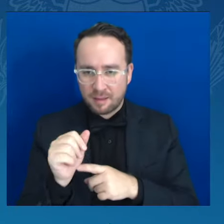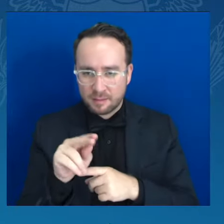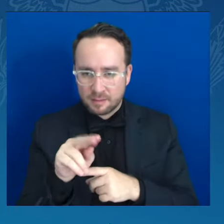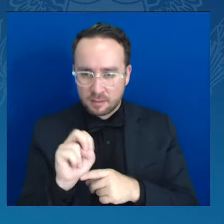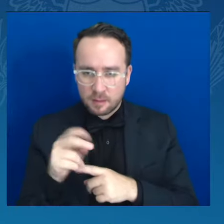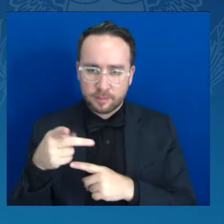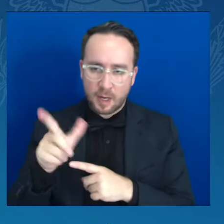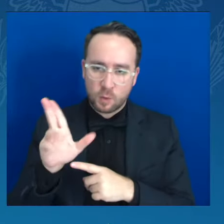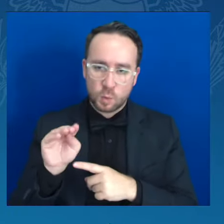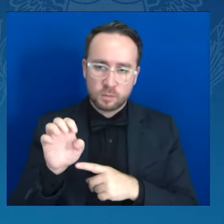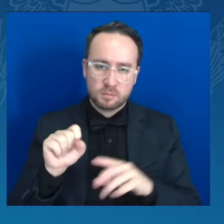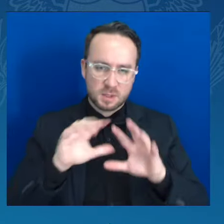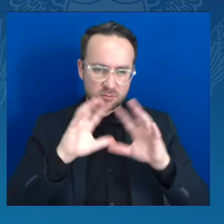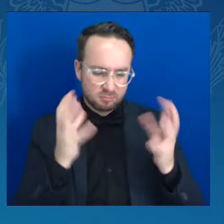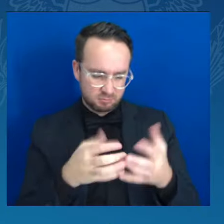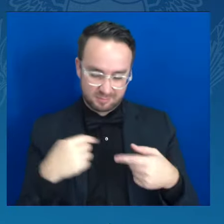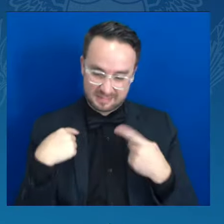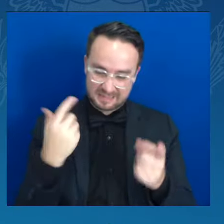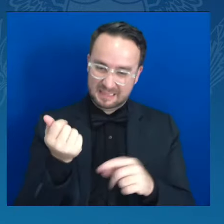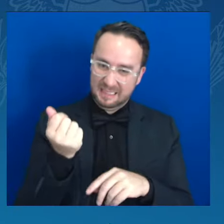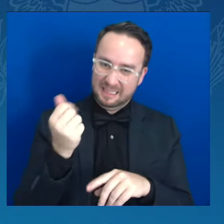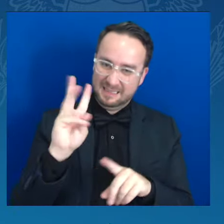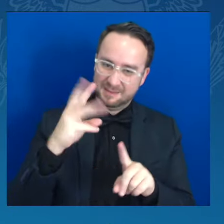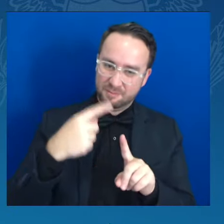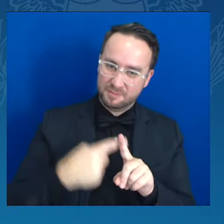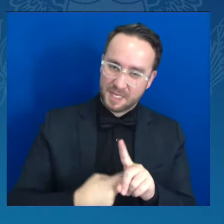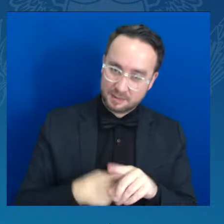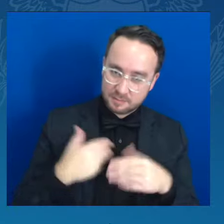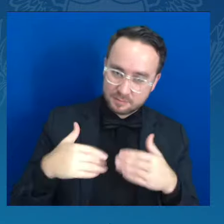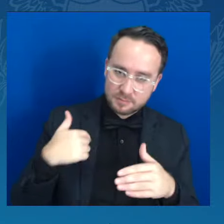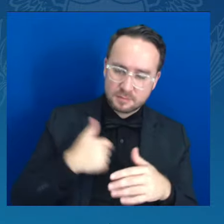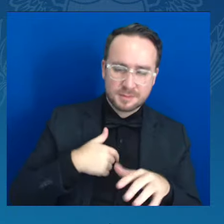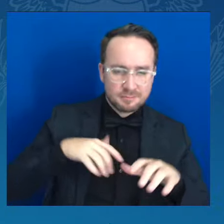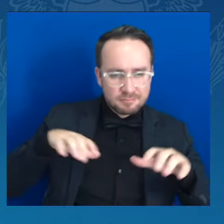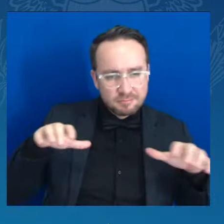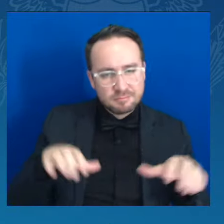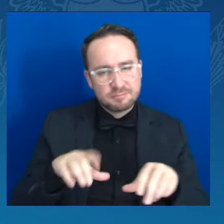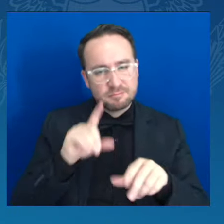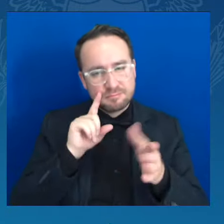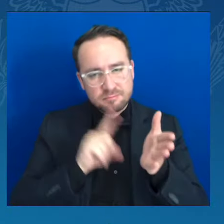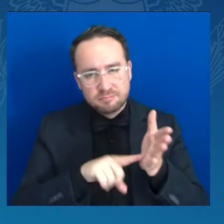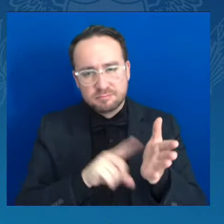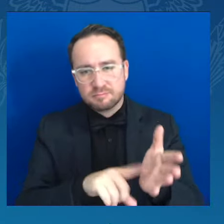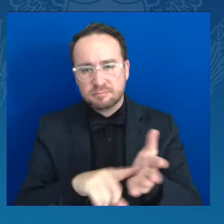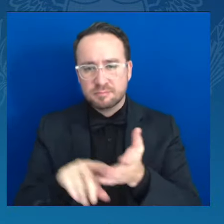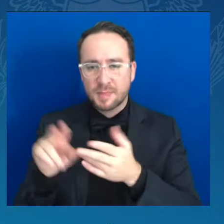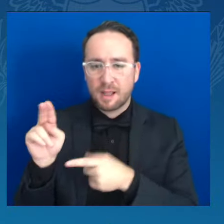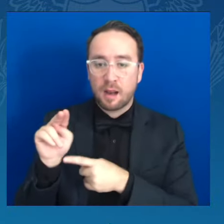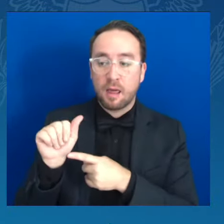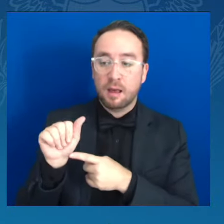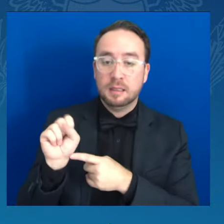emissions detectors and sensors. And this past summer alone, NASA's worked with the National Oceanic